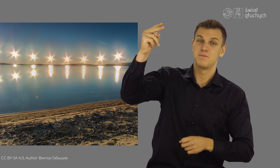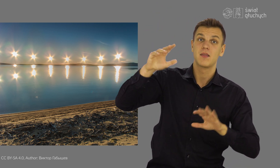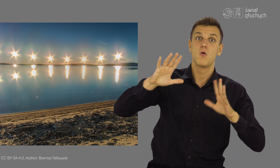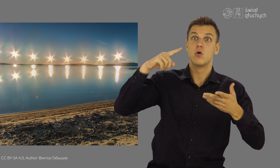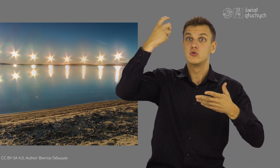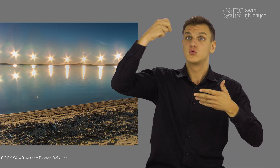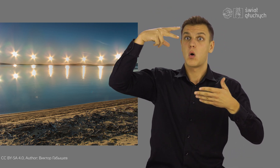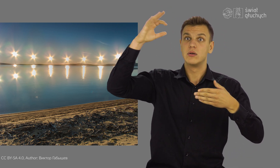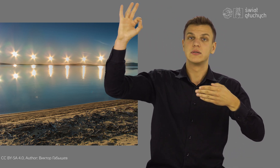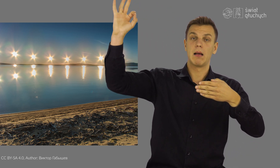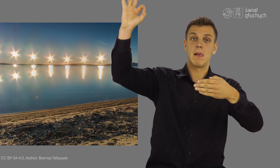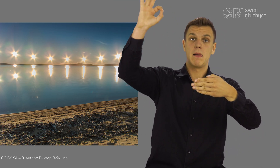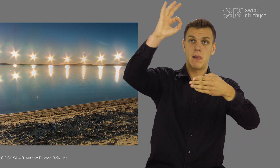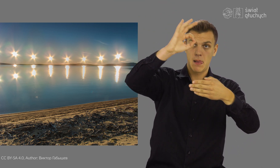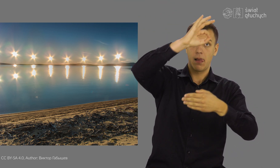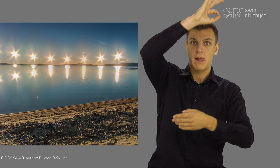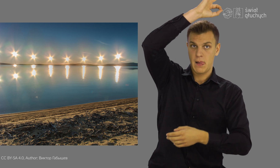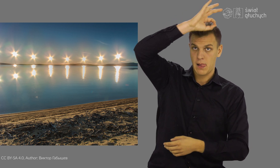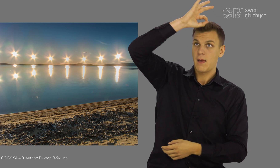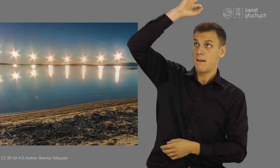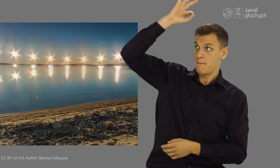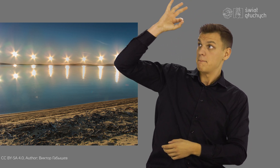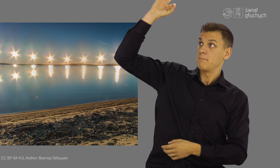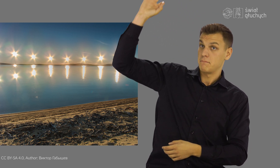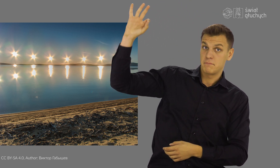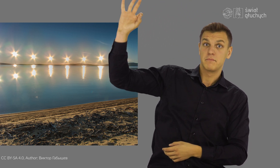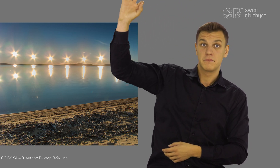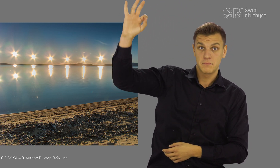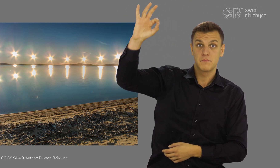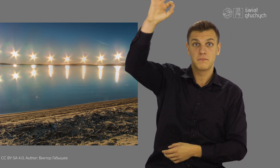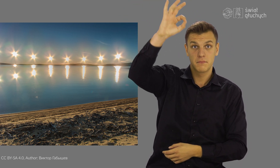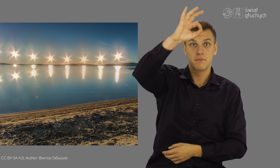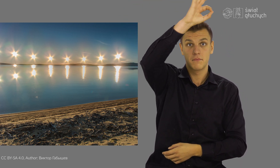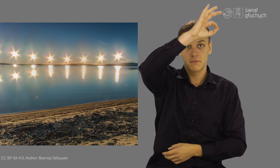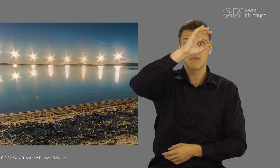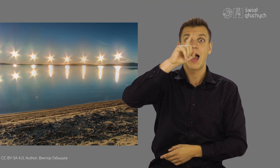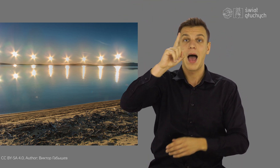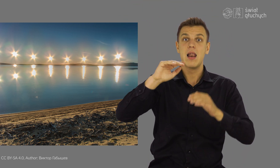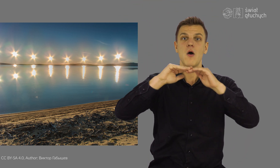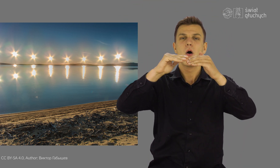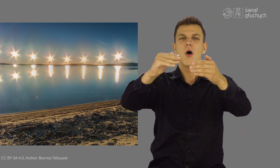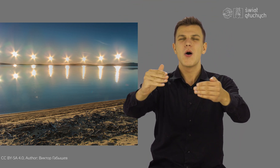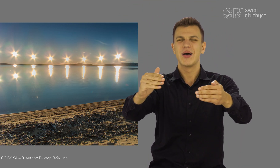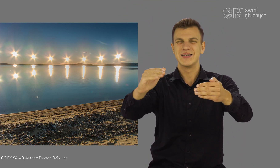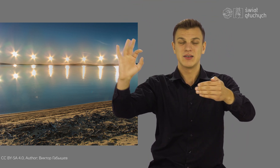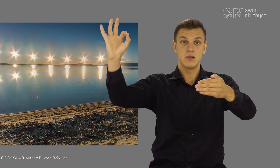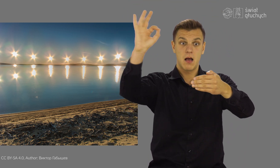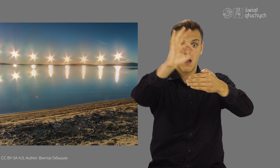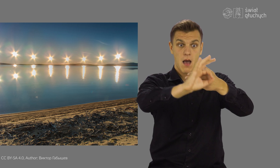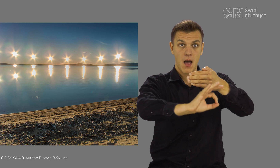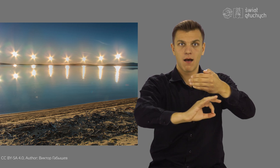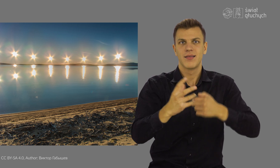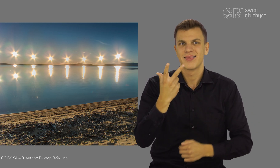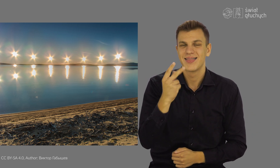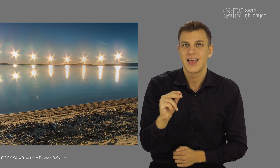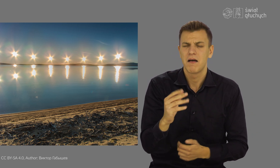That is, the sun is getting lower, but does not disappear behind the horizon.